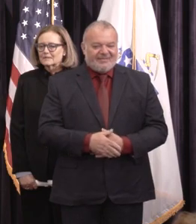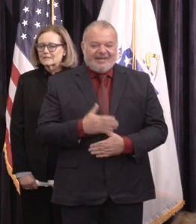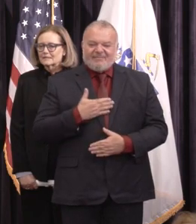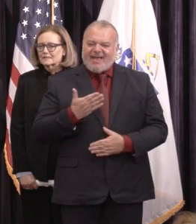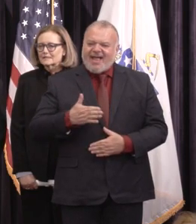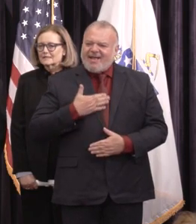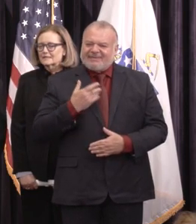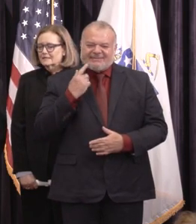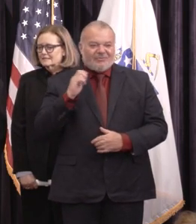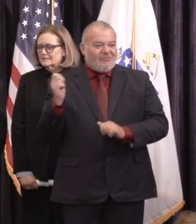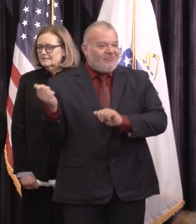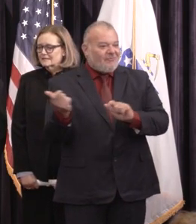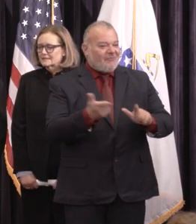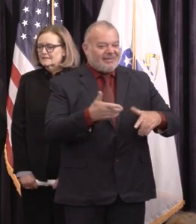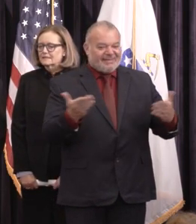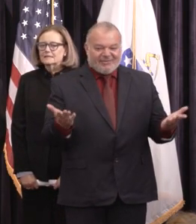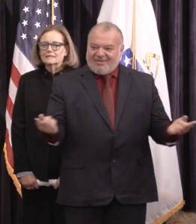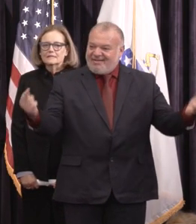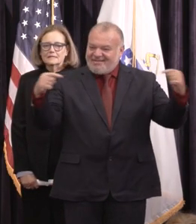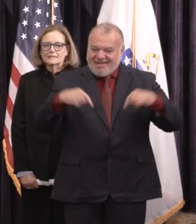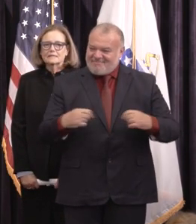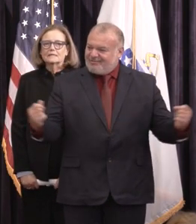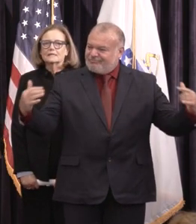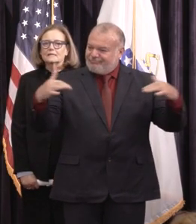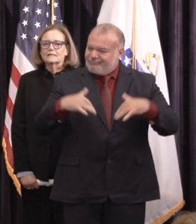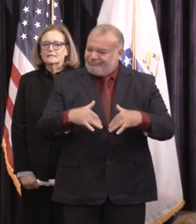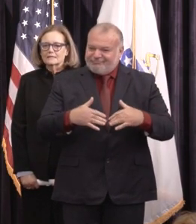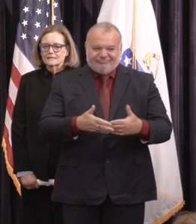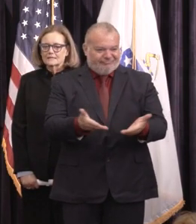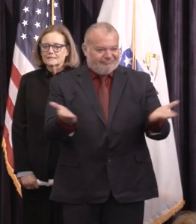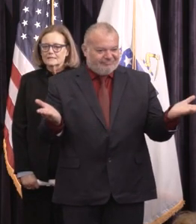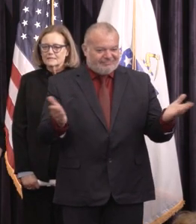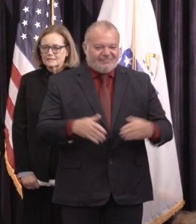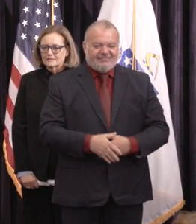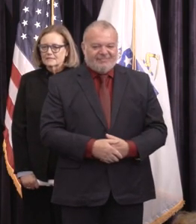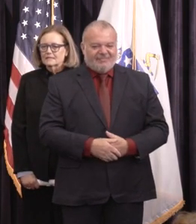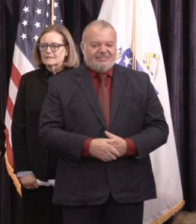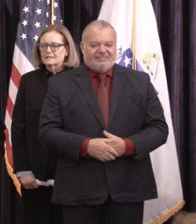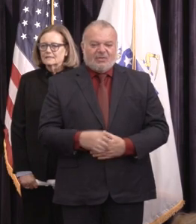to be here today and happy to talk about how we are deepening our commitment to a more inclusive